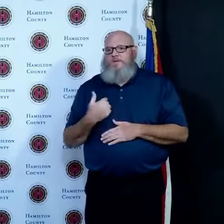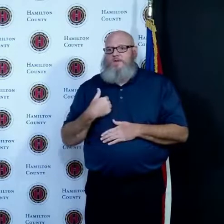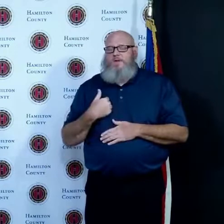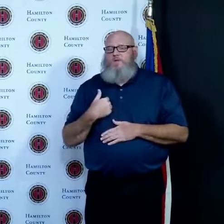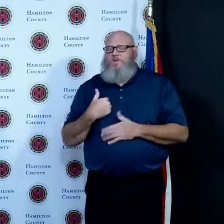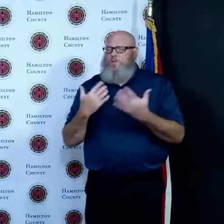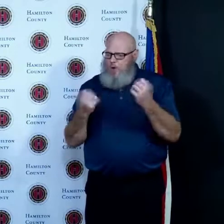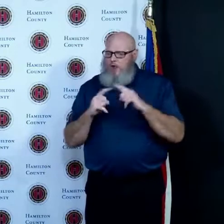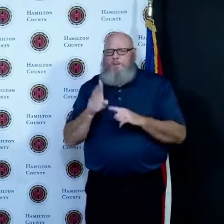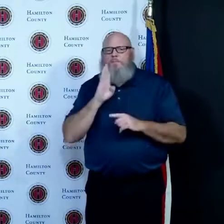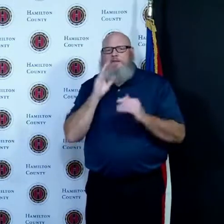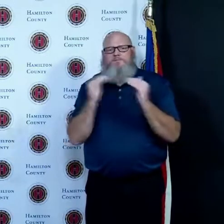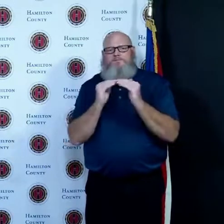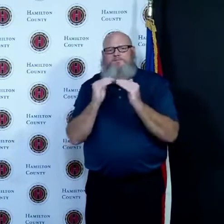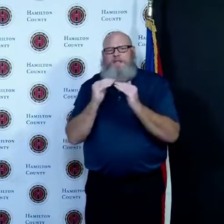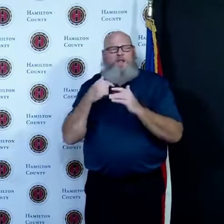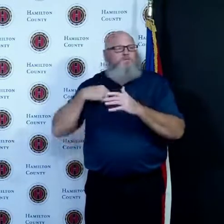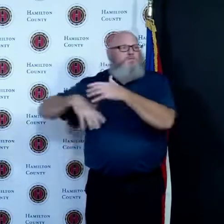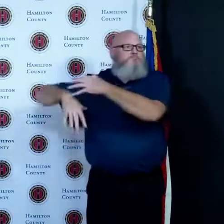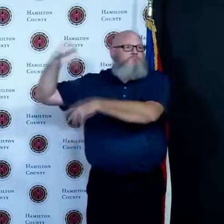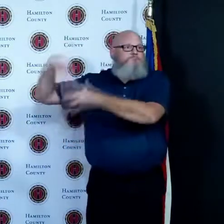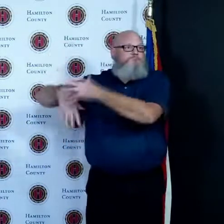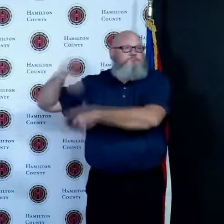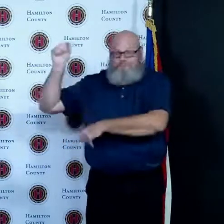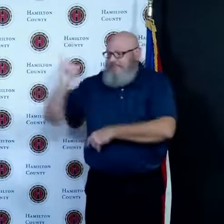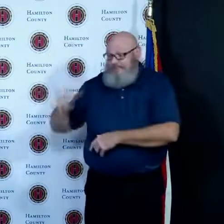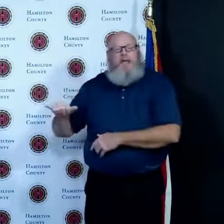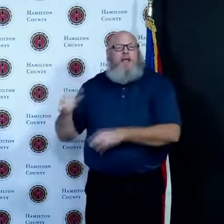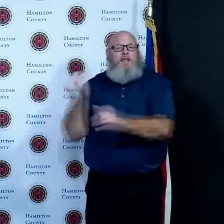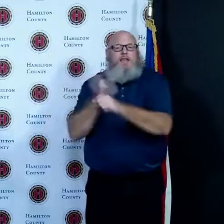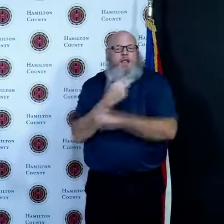thanks Jenna up next we have Anne Saker with the Enquirer she has